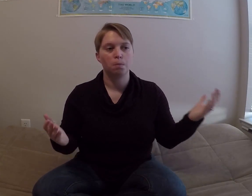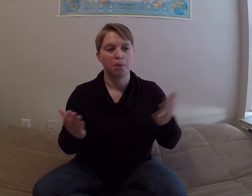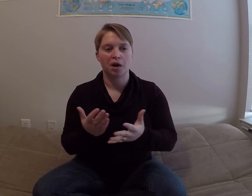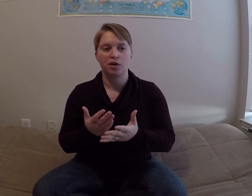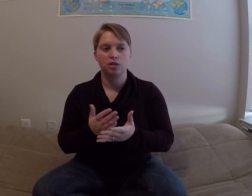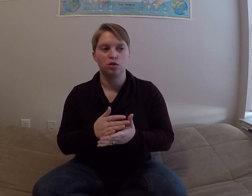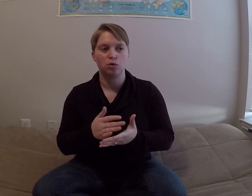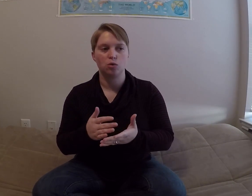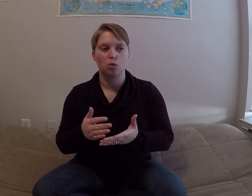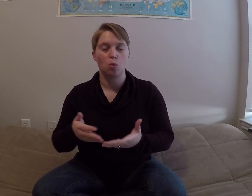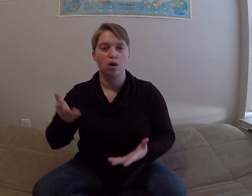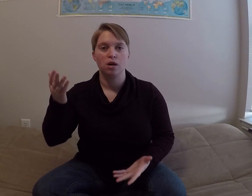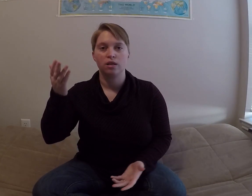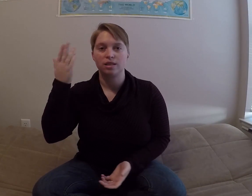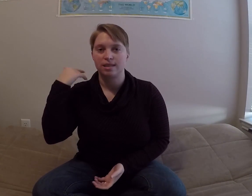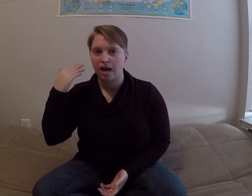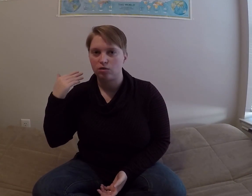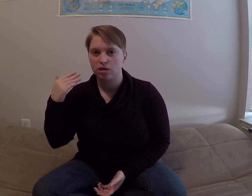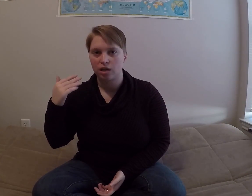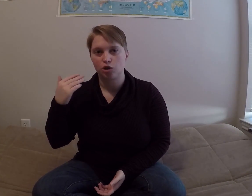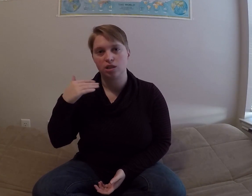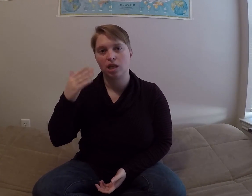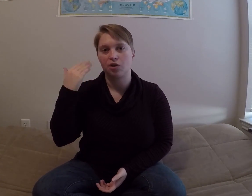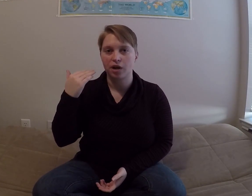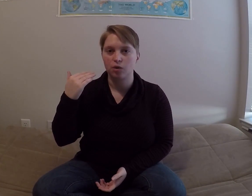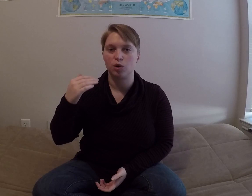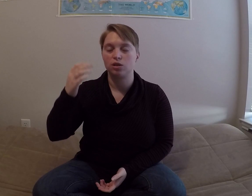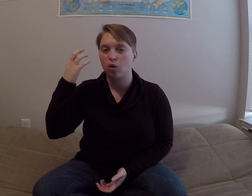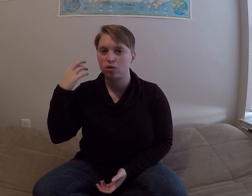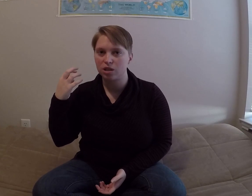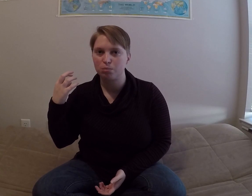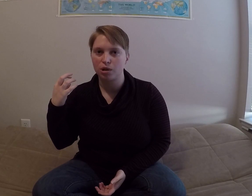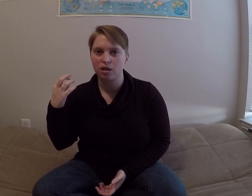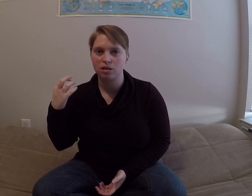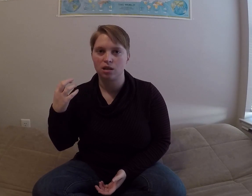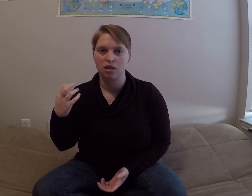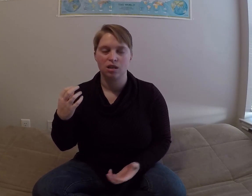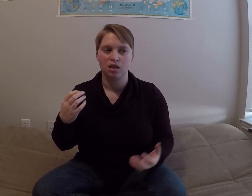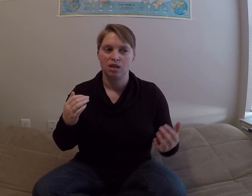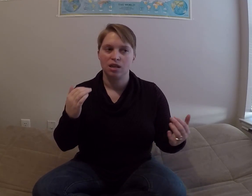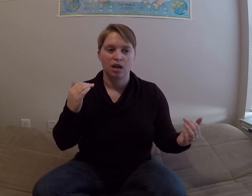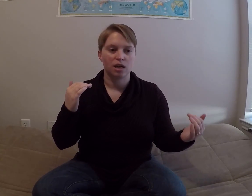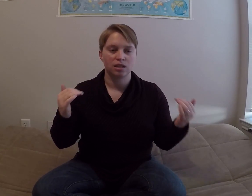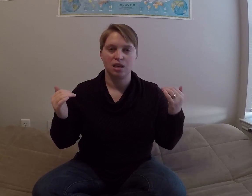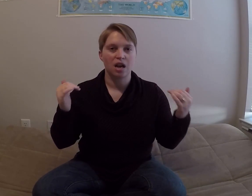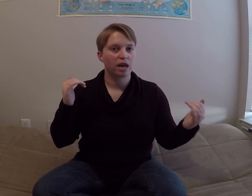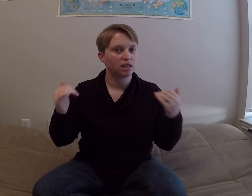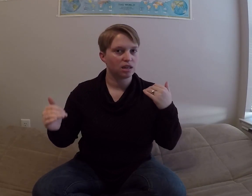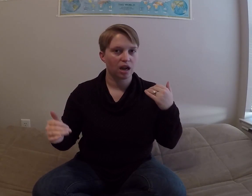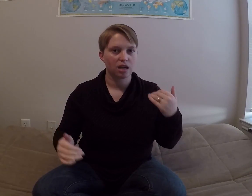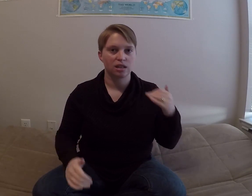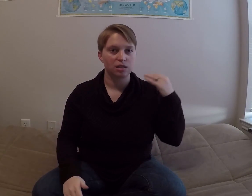comparing to the sounds she’s hearing with cochlear implant is night and day.